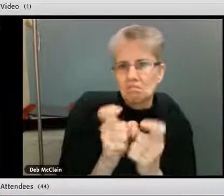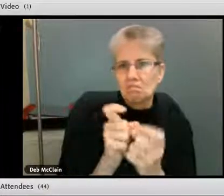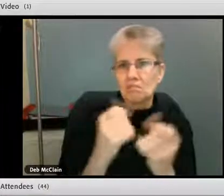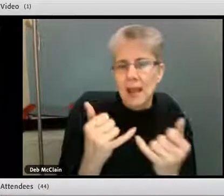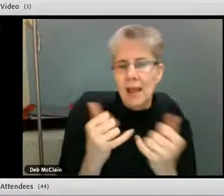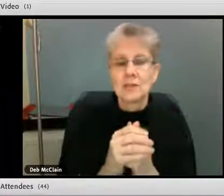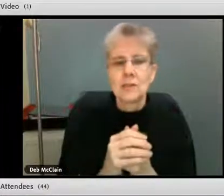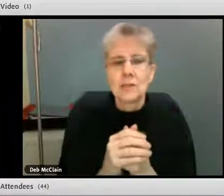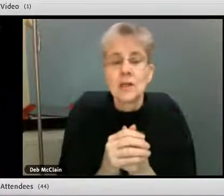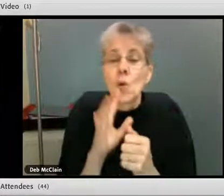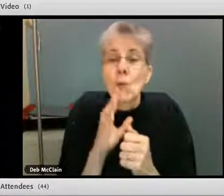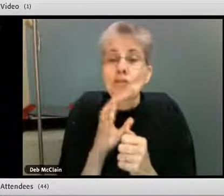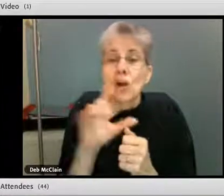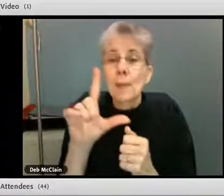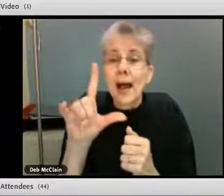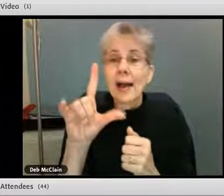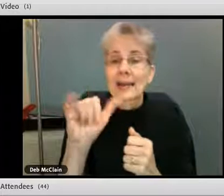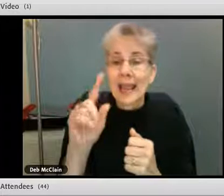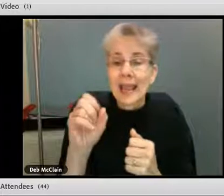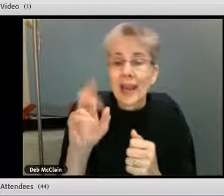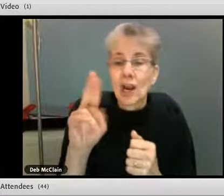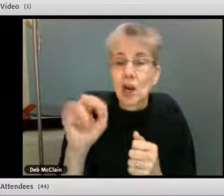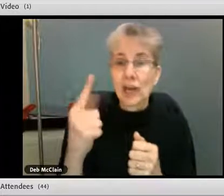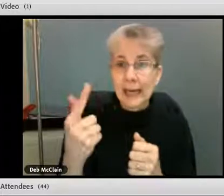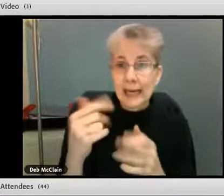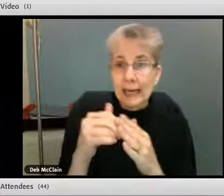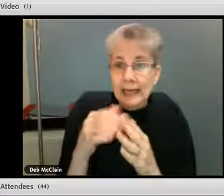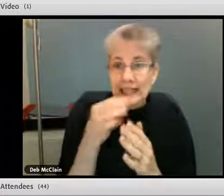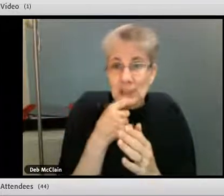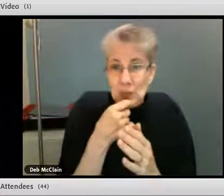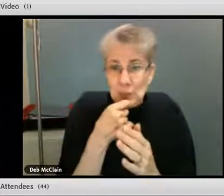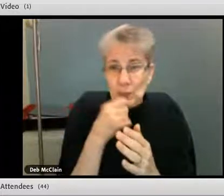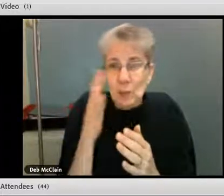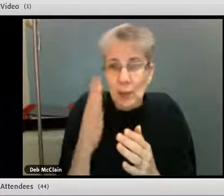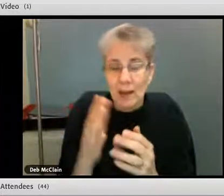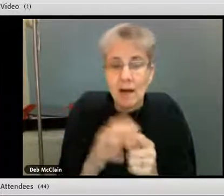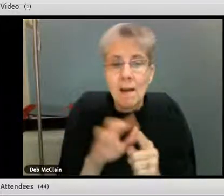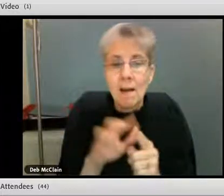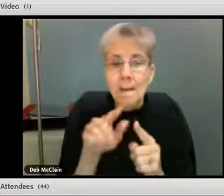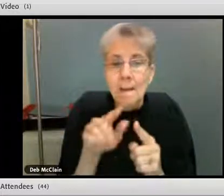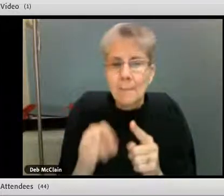This, bring forward, bring backward, is the basic layering format where you can put things on top of each other.